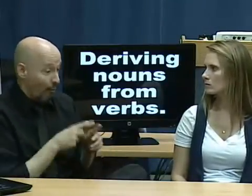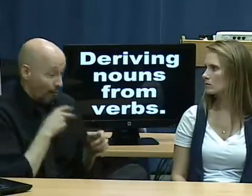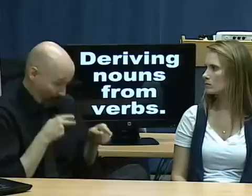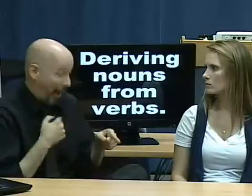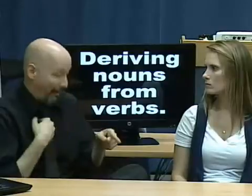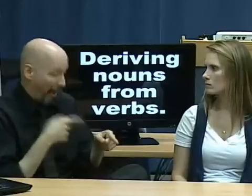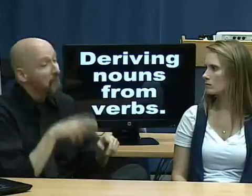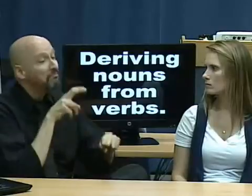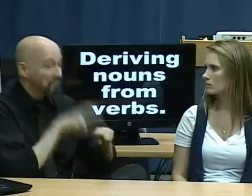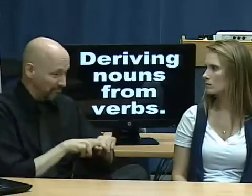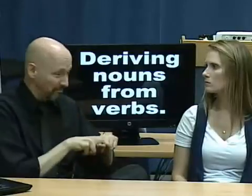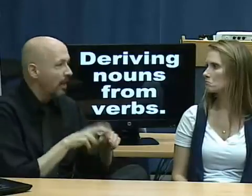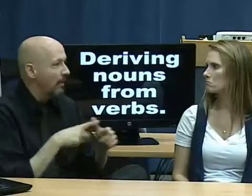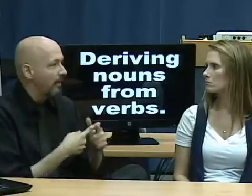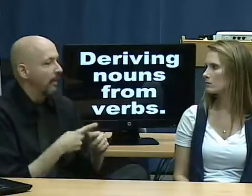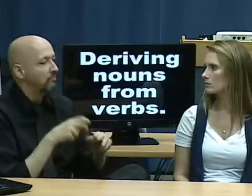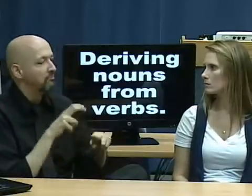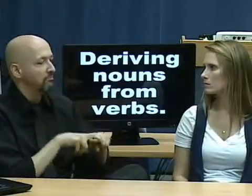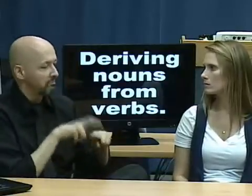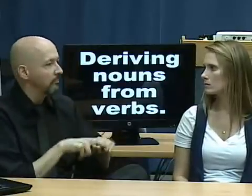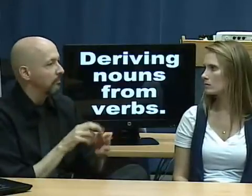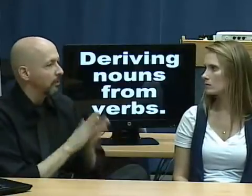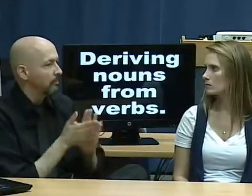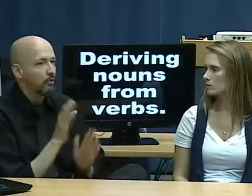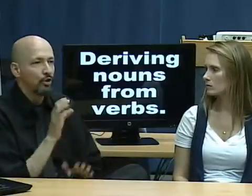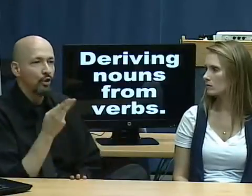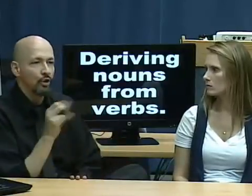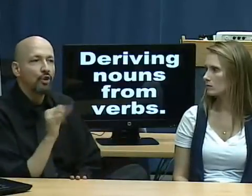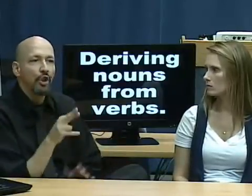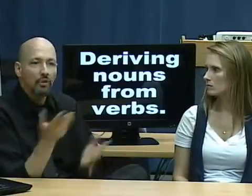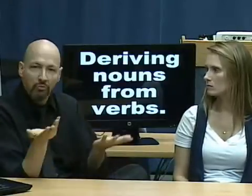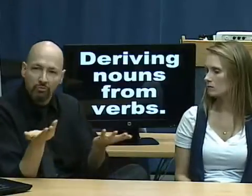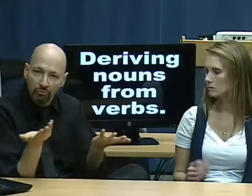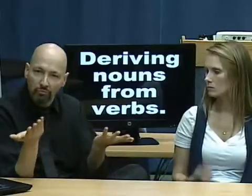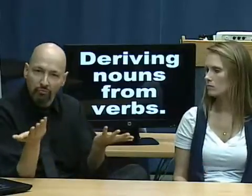We start with the verb "sit." And then the sign for "sit," done twice, becomes "CHAIR."